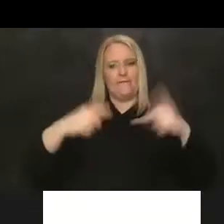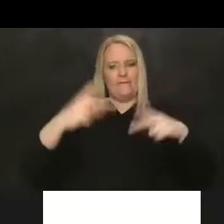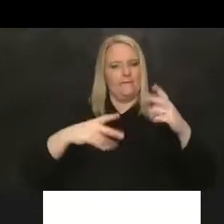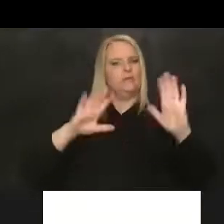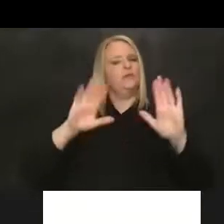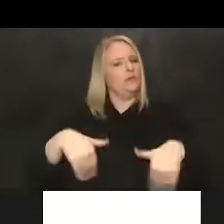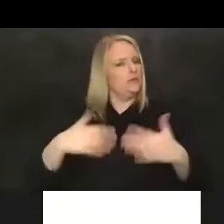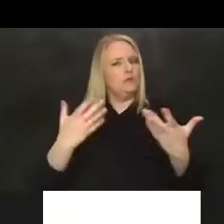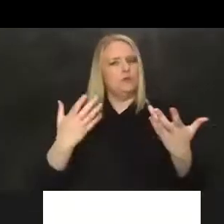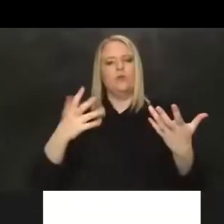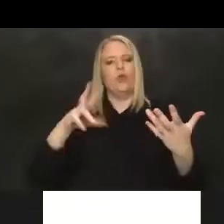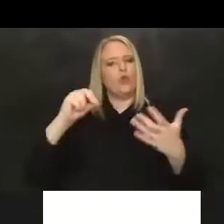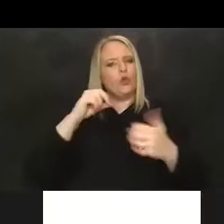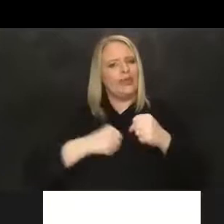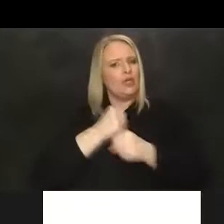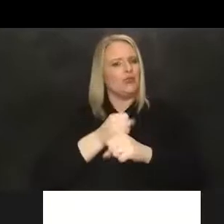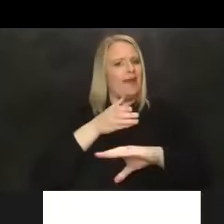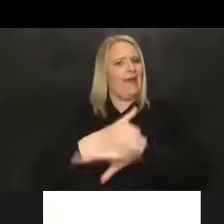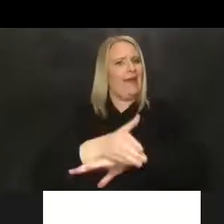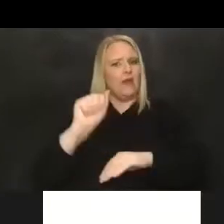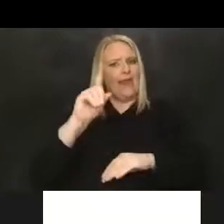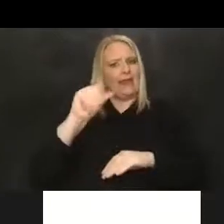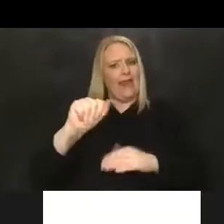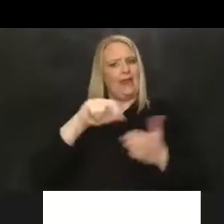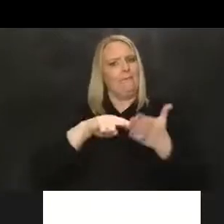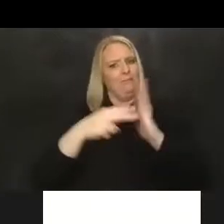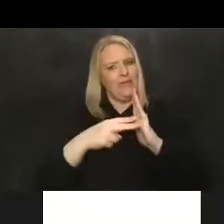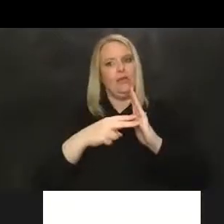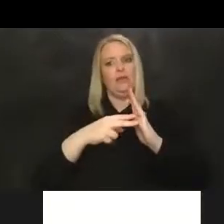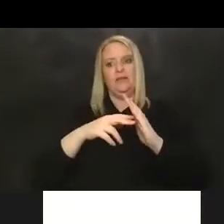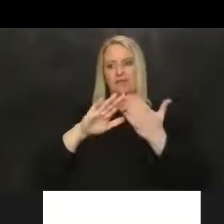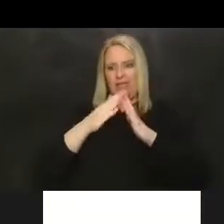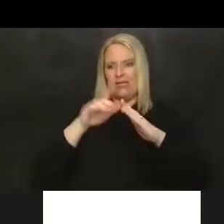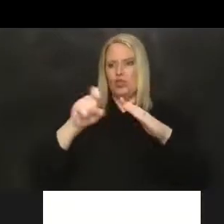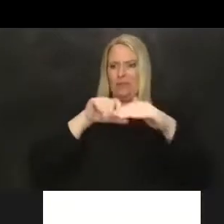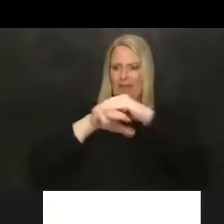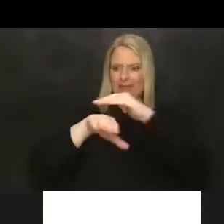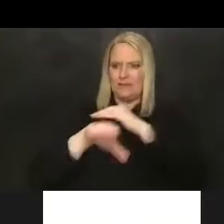30 years into ADA, we should have livable cities. There should not be one complaint in this city